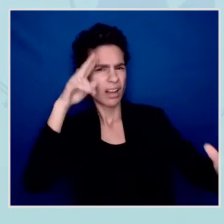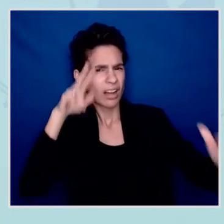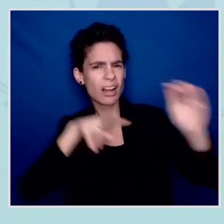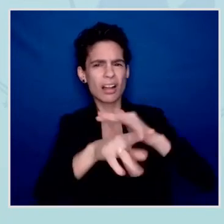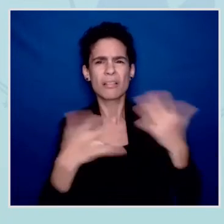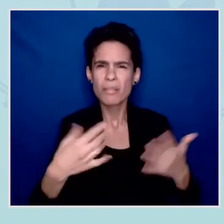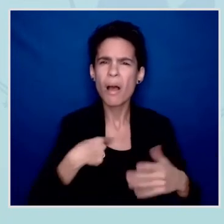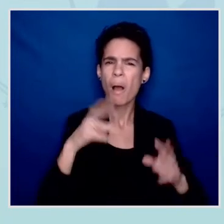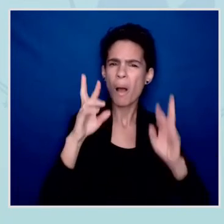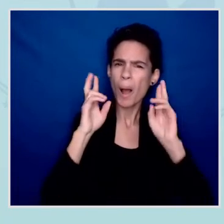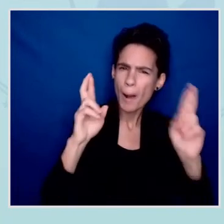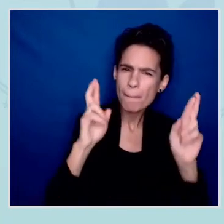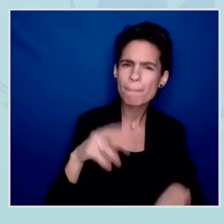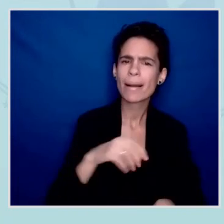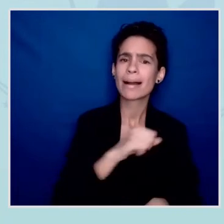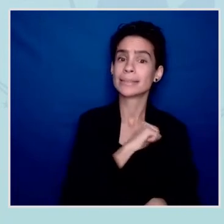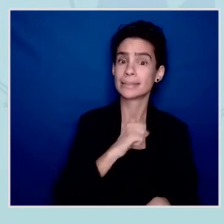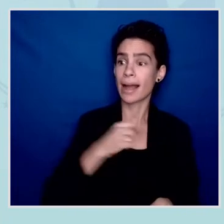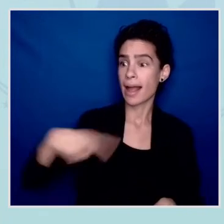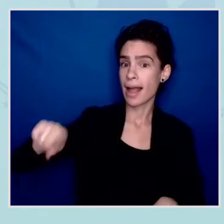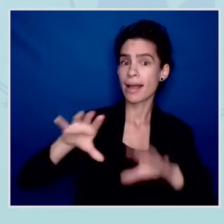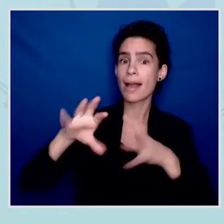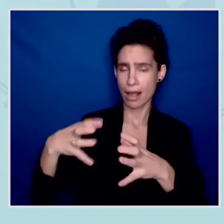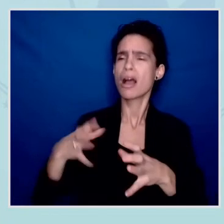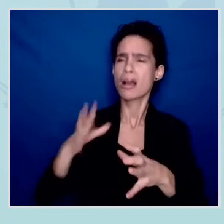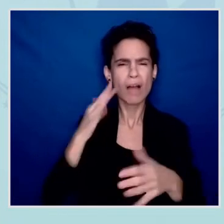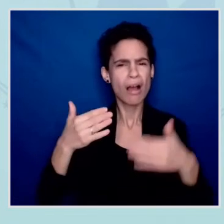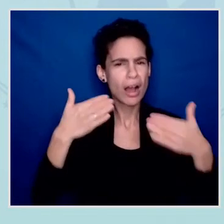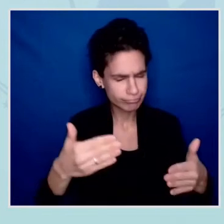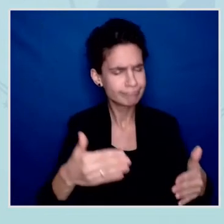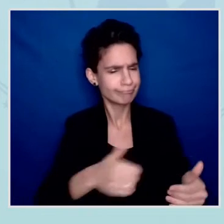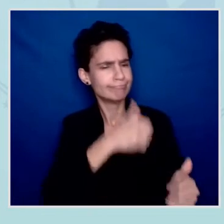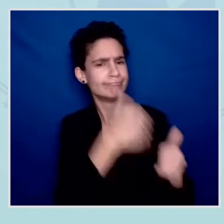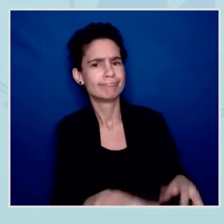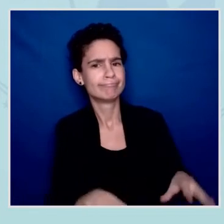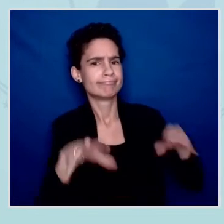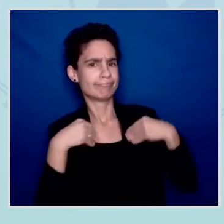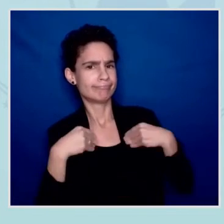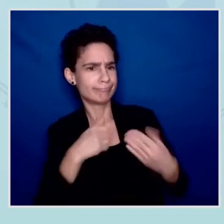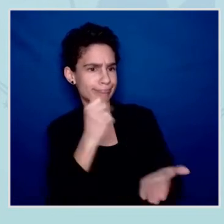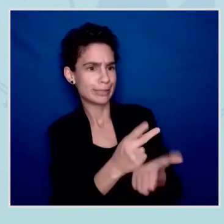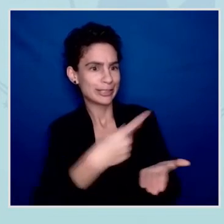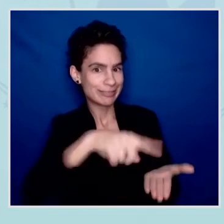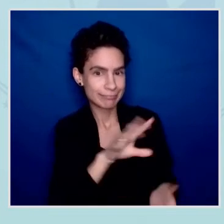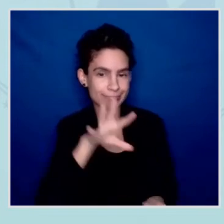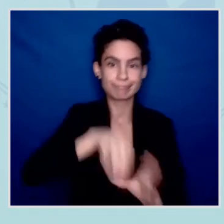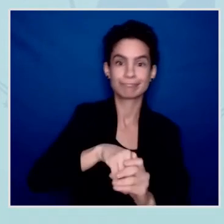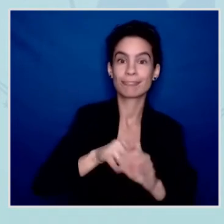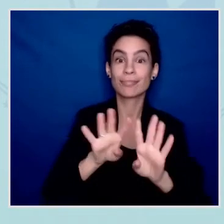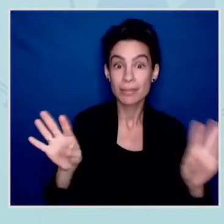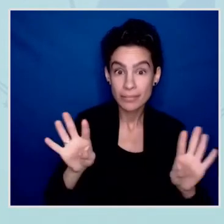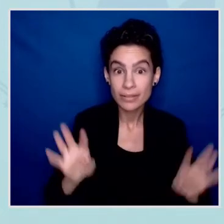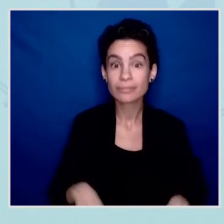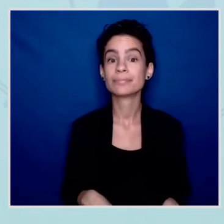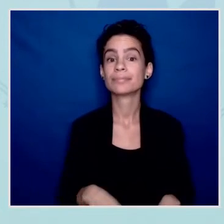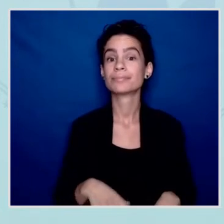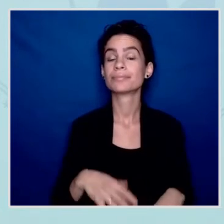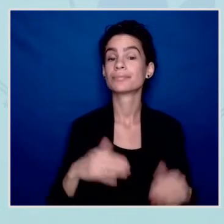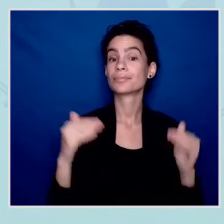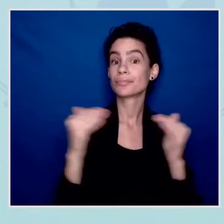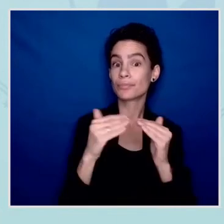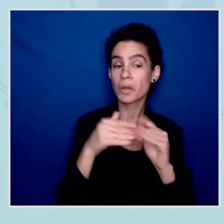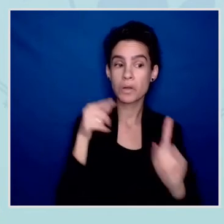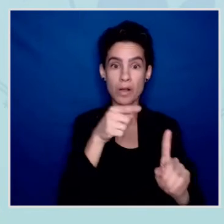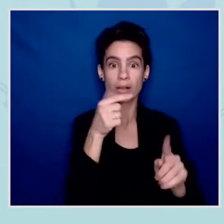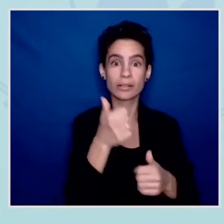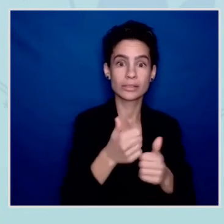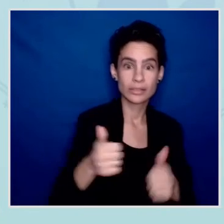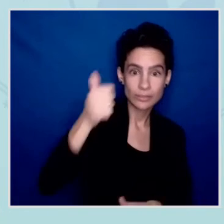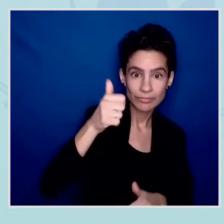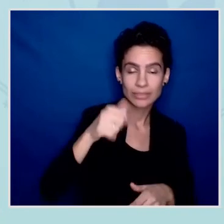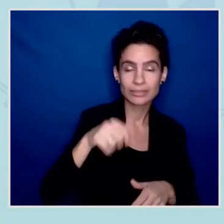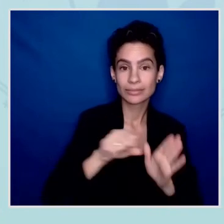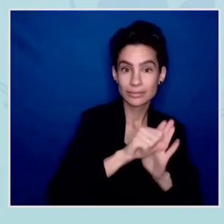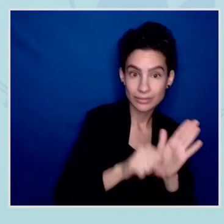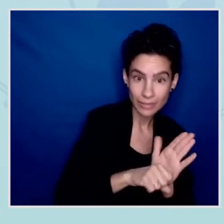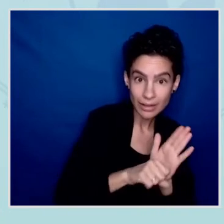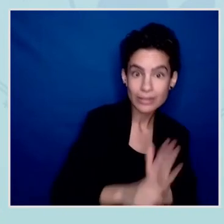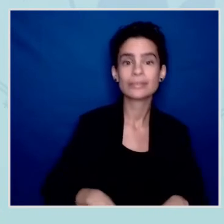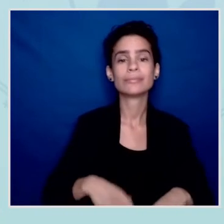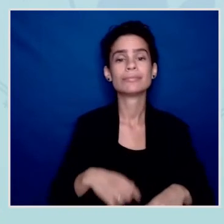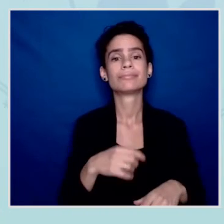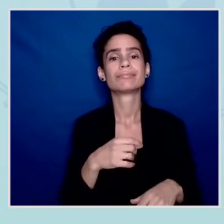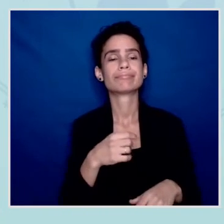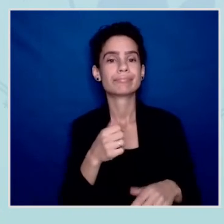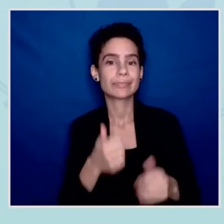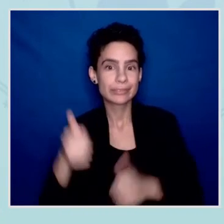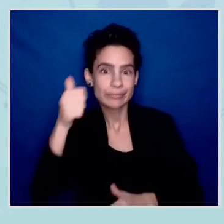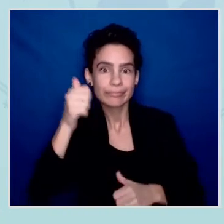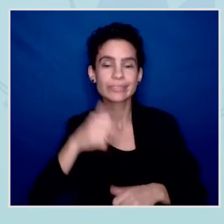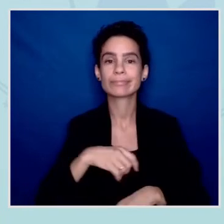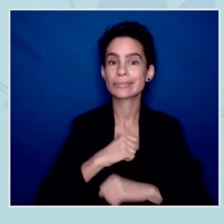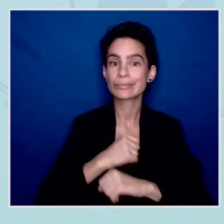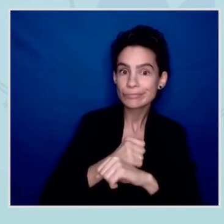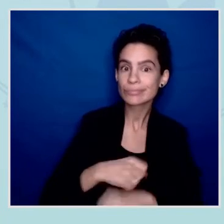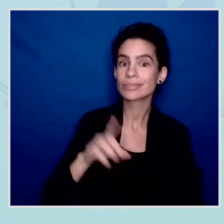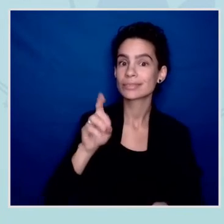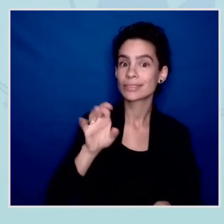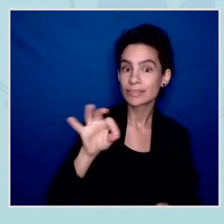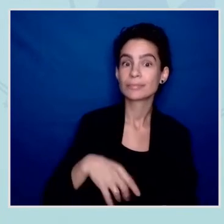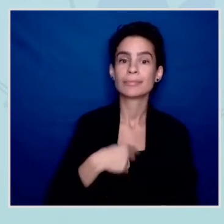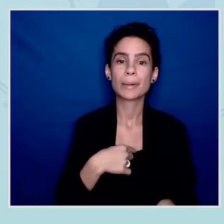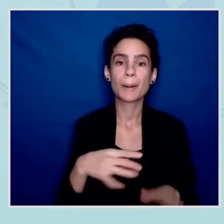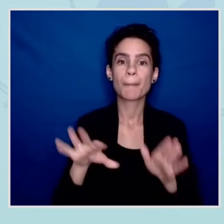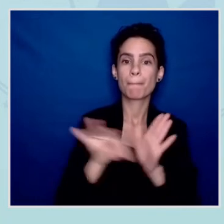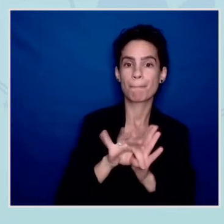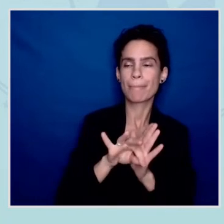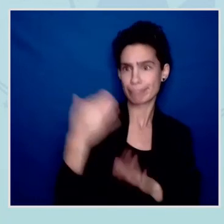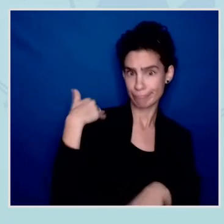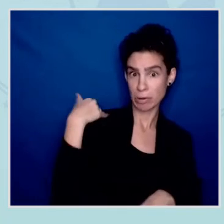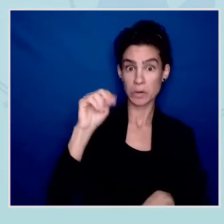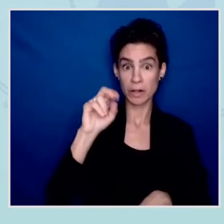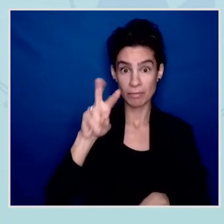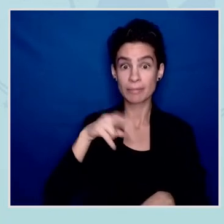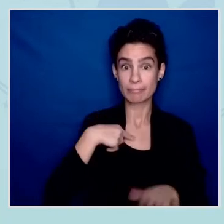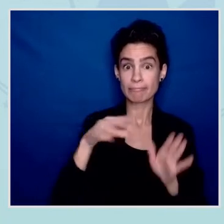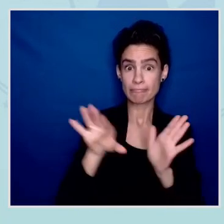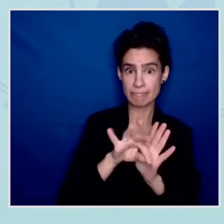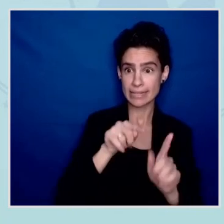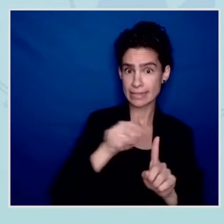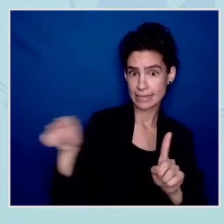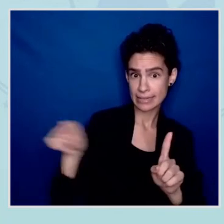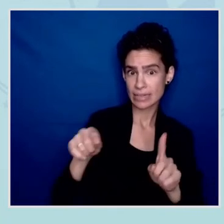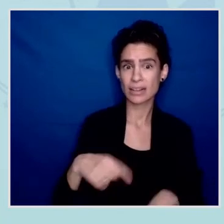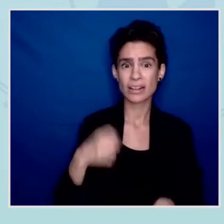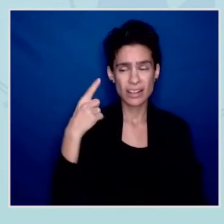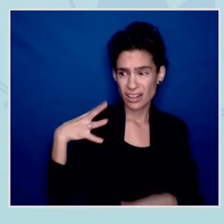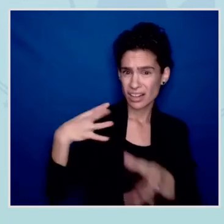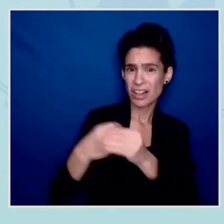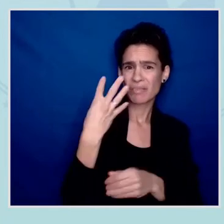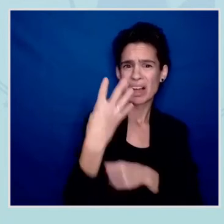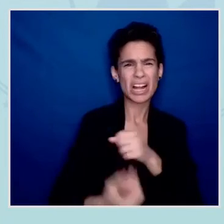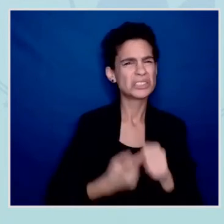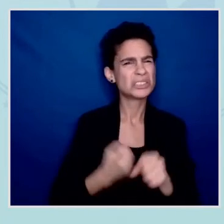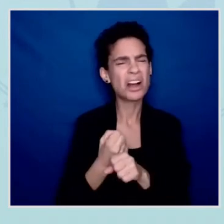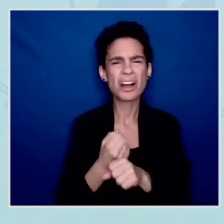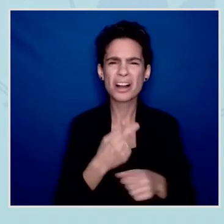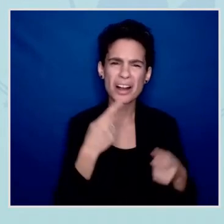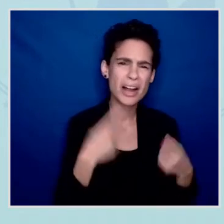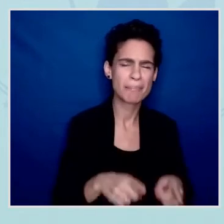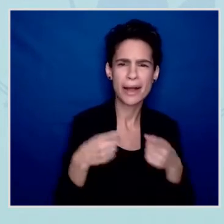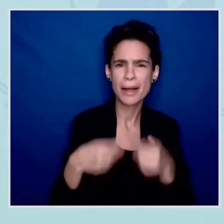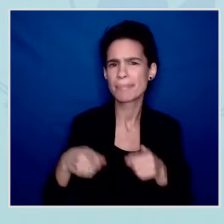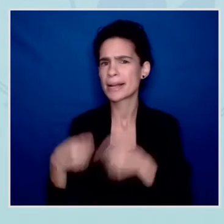WE HAVE DONE OUR JOB, WE HAVE